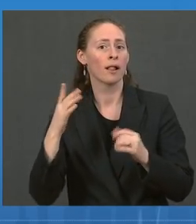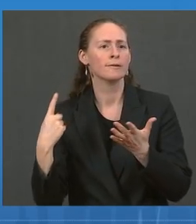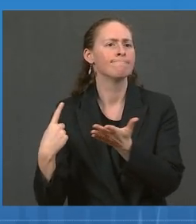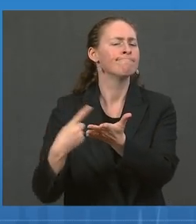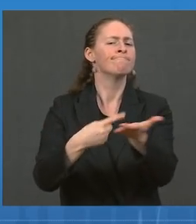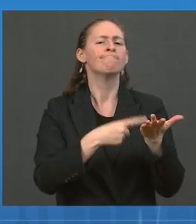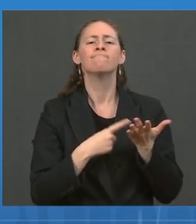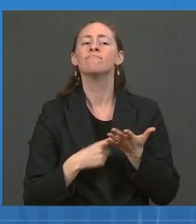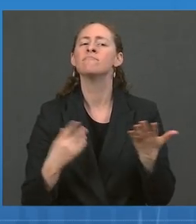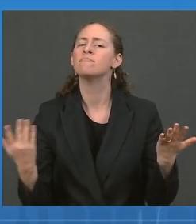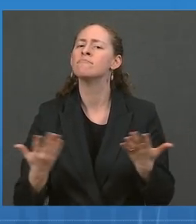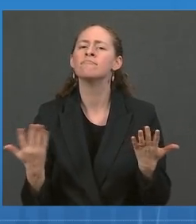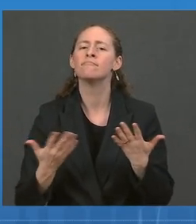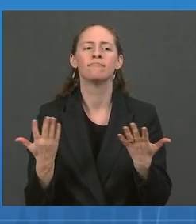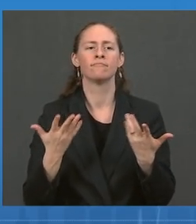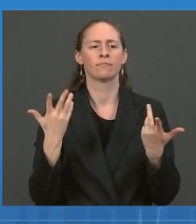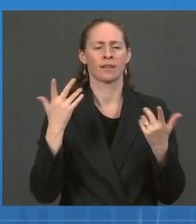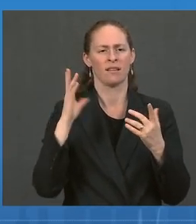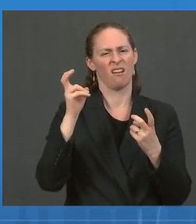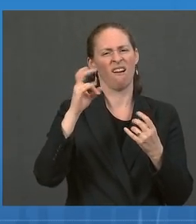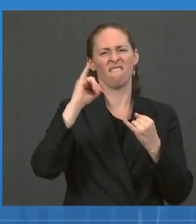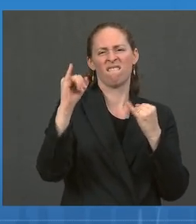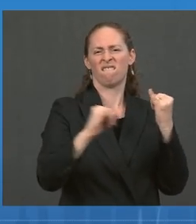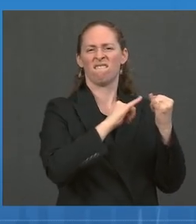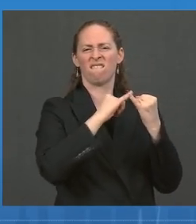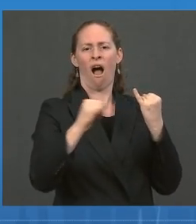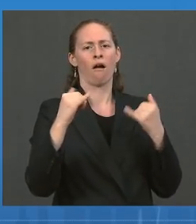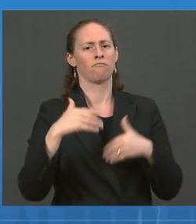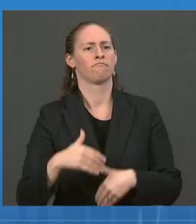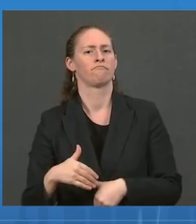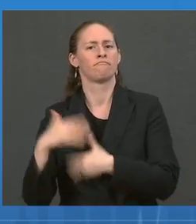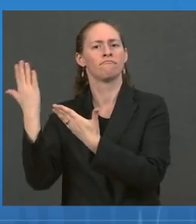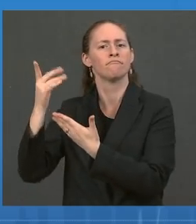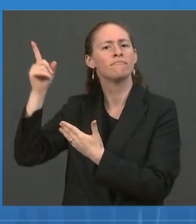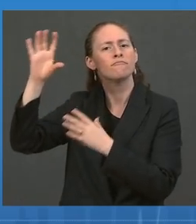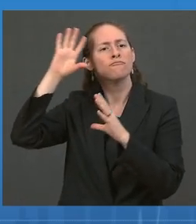that we'll deliver to the President for mitigating the health inequities caused